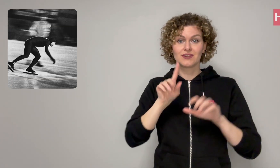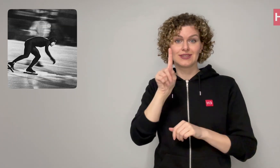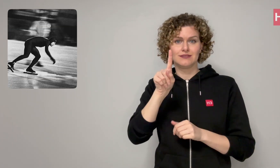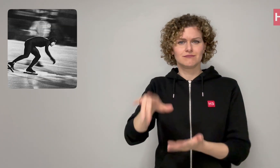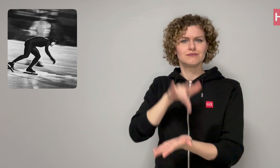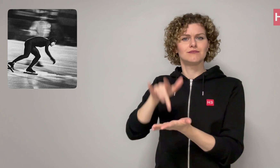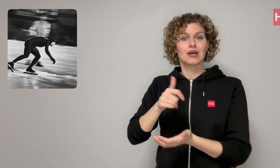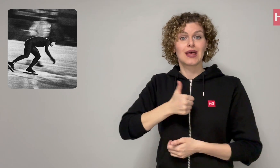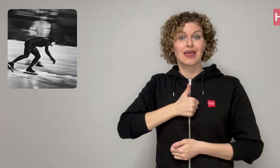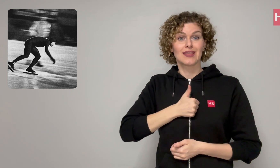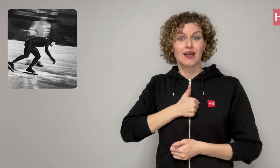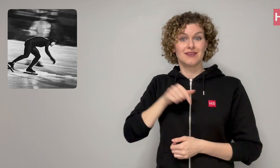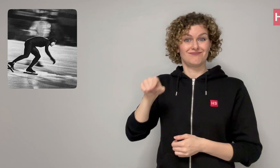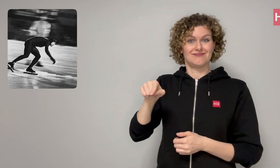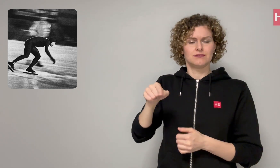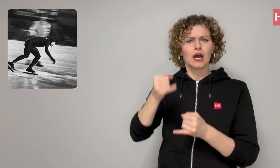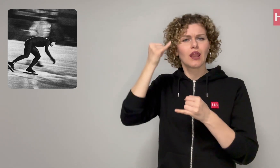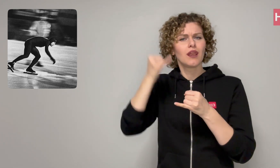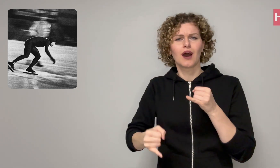was last played in 1991 Winter Deaflympics in Banff, Canada.